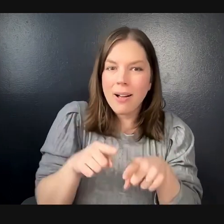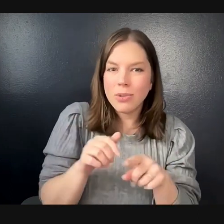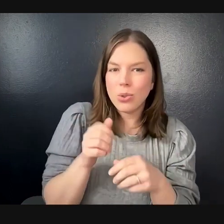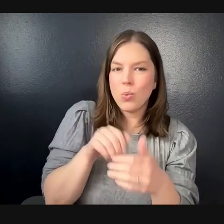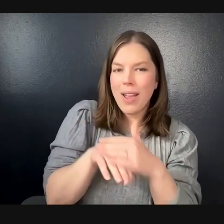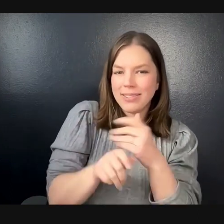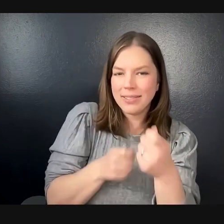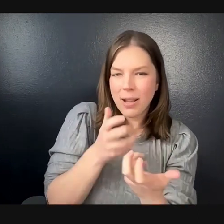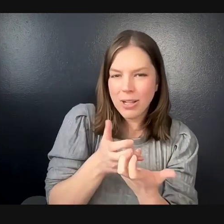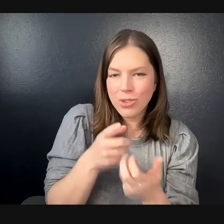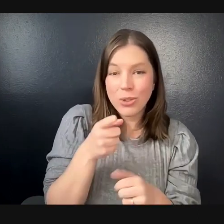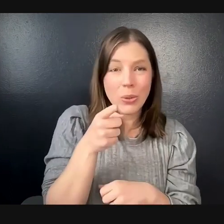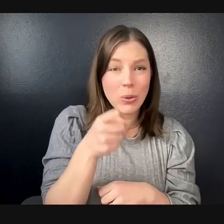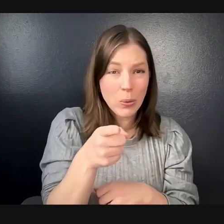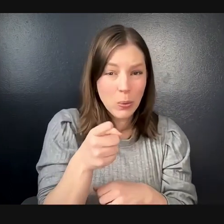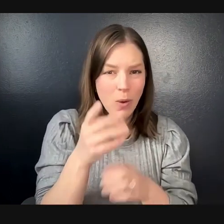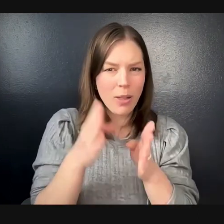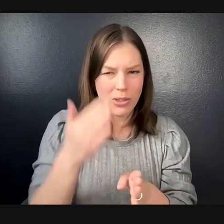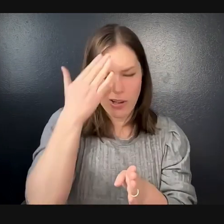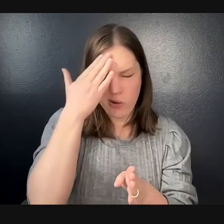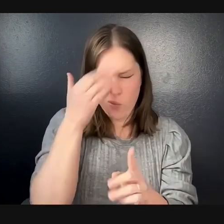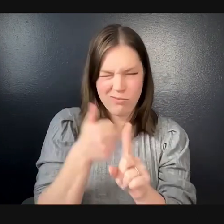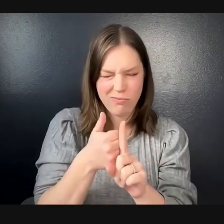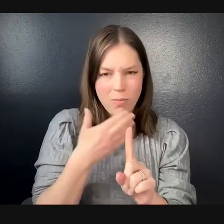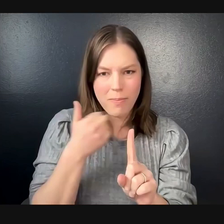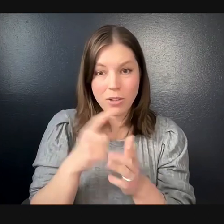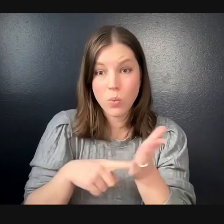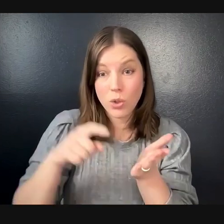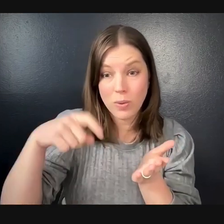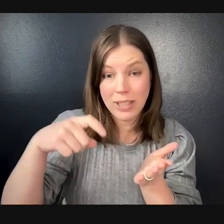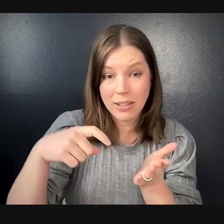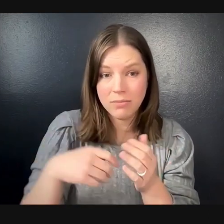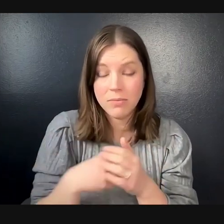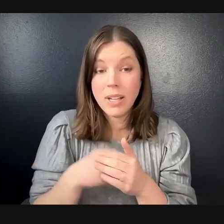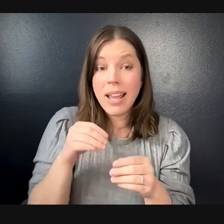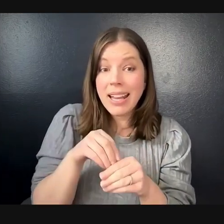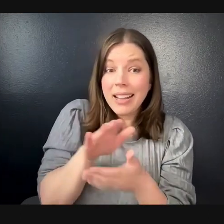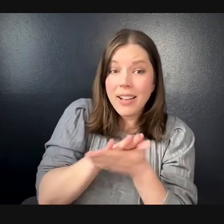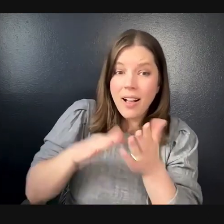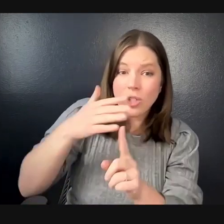When it comes to access and accommodations, you know what is best for what you need.